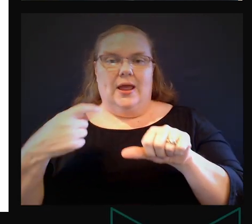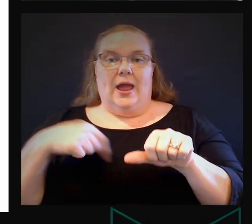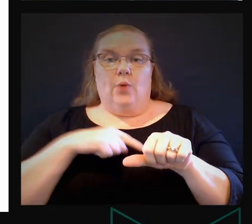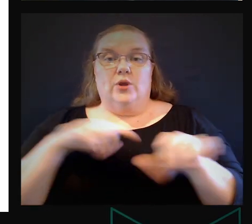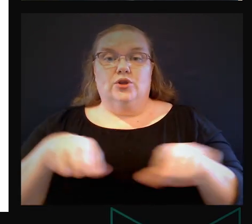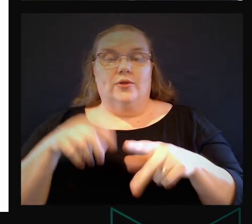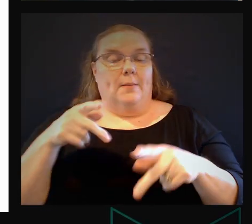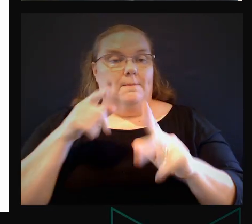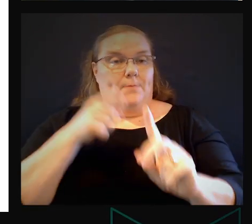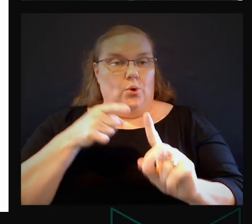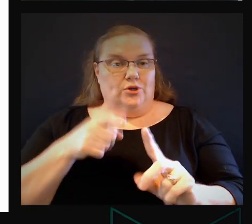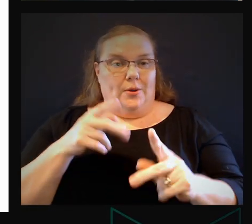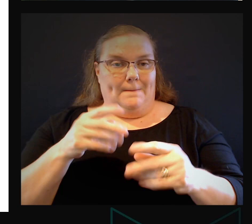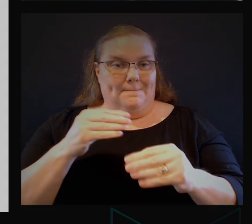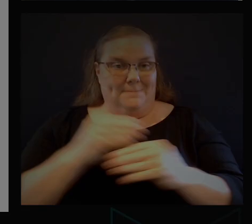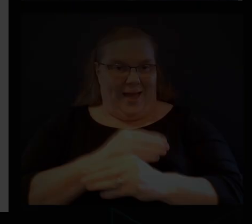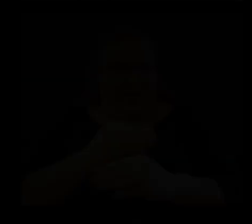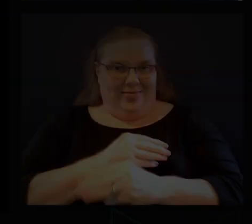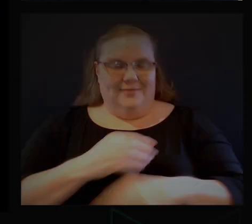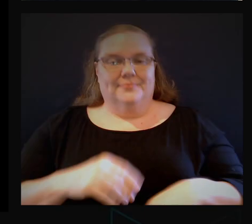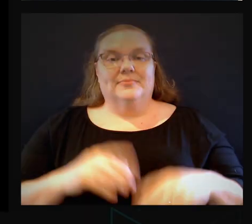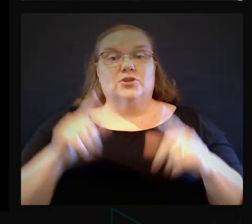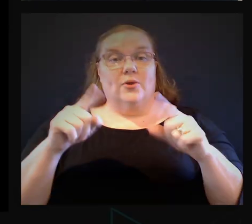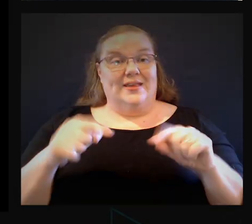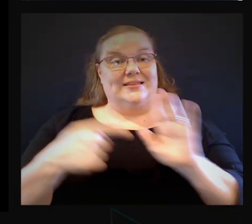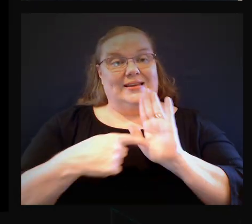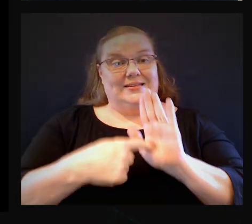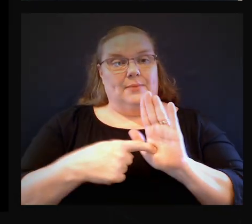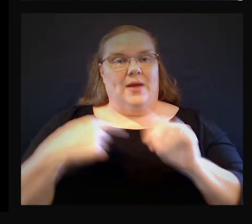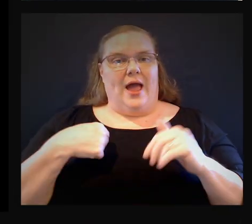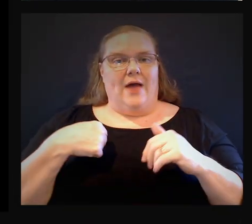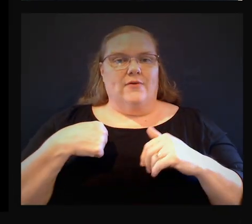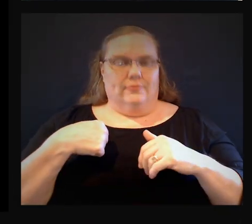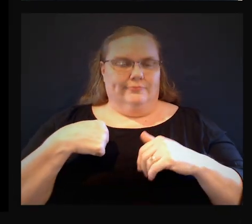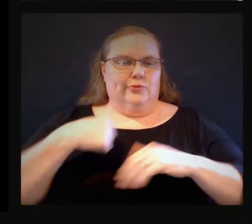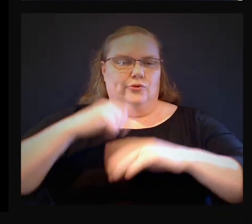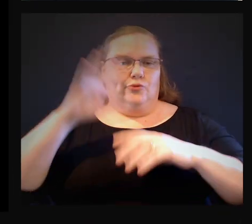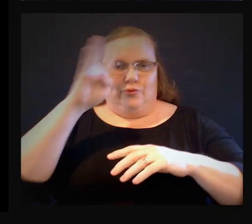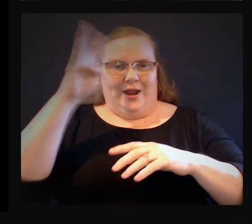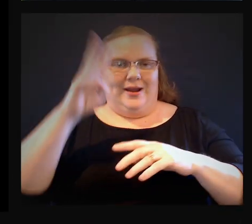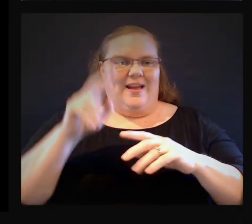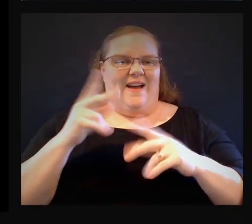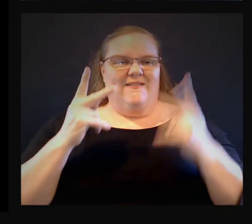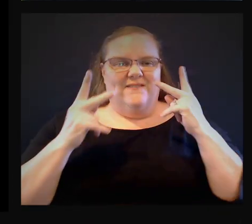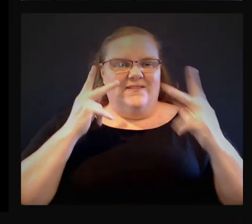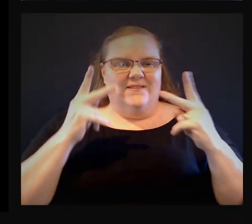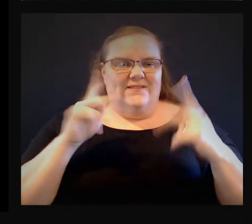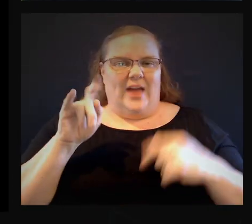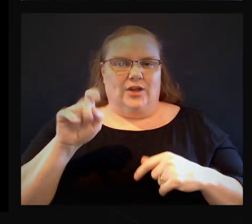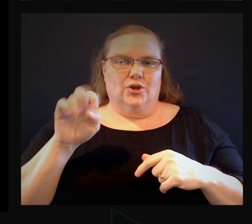on the begin and end pointers of the vector. In this example, I have created a vector of strings. If we were to set a breakpoint in code